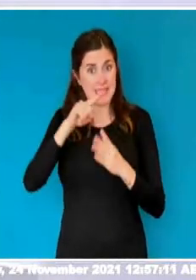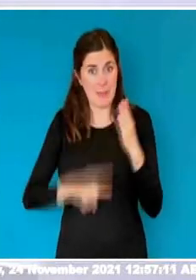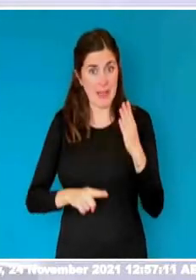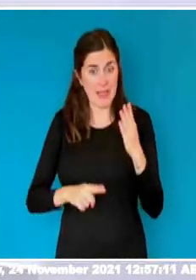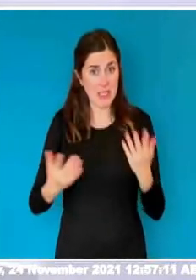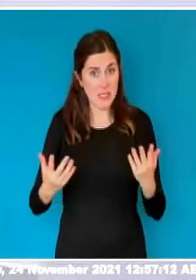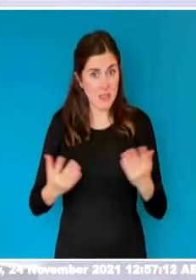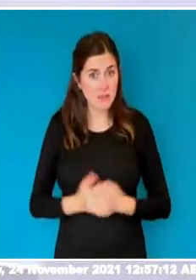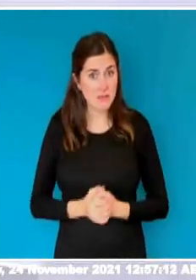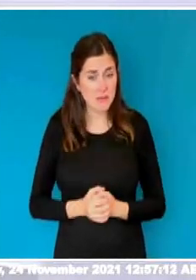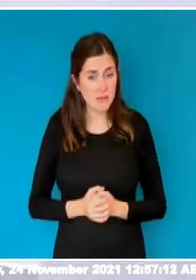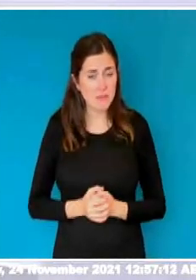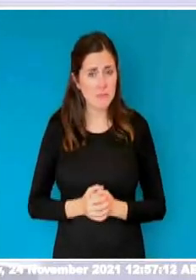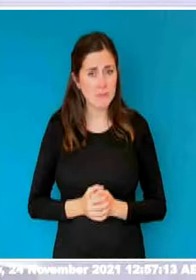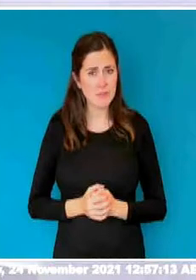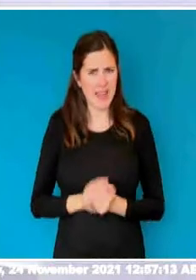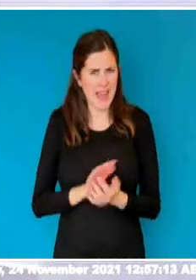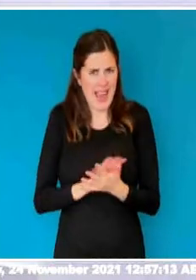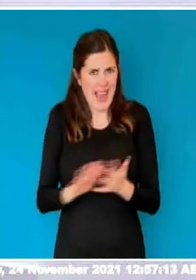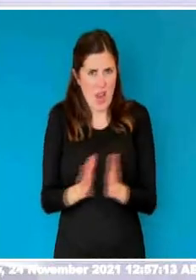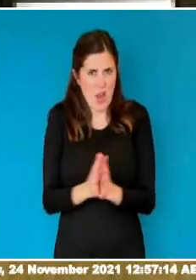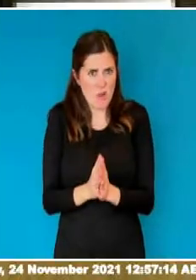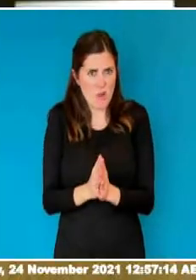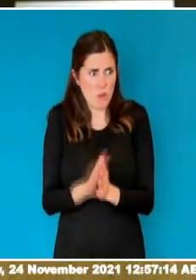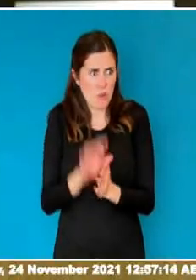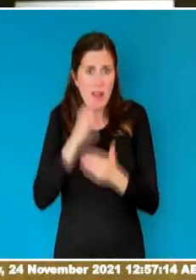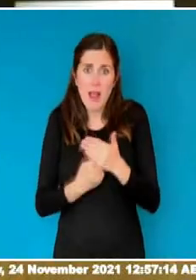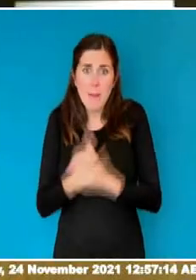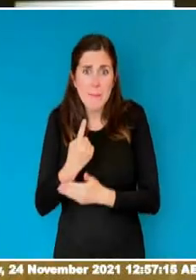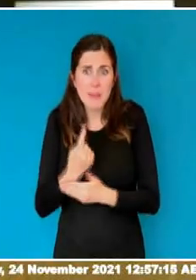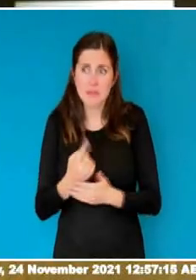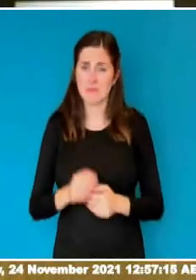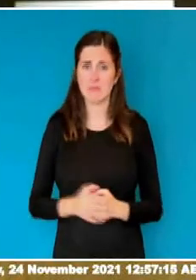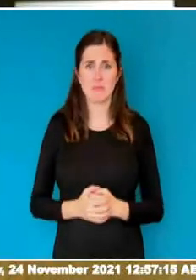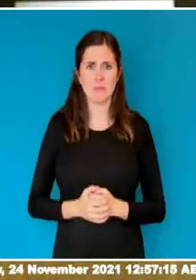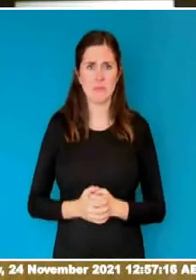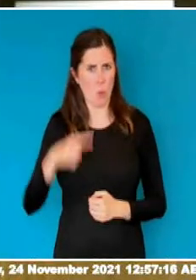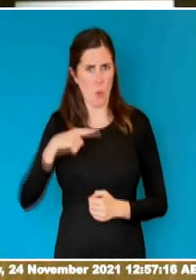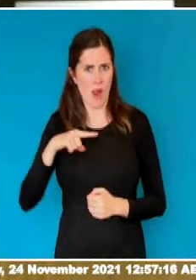recruitment in order to make that happen. Is there any reason why that is not a consideration?